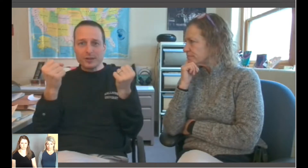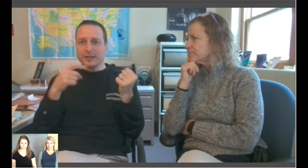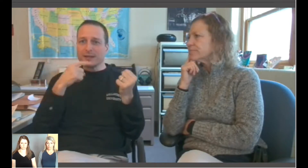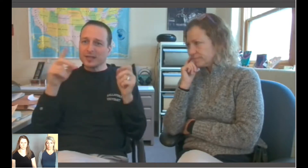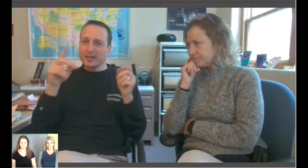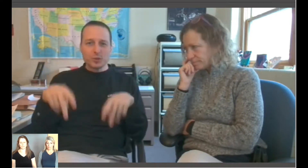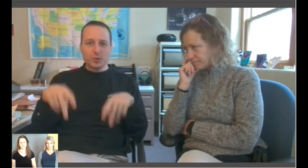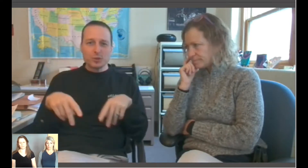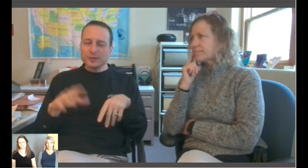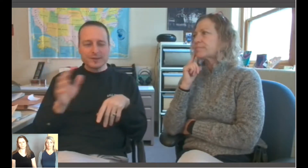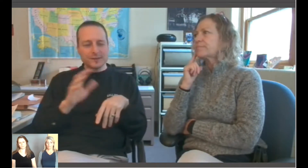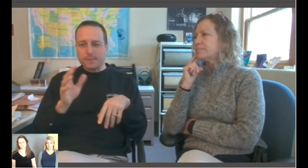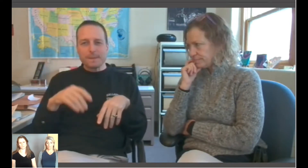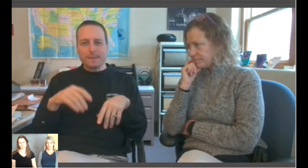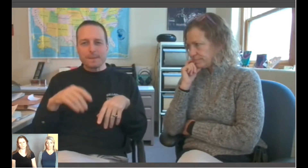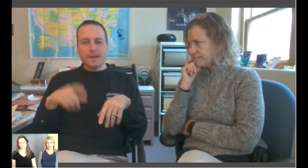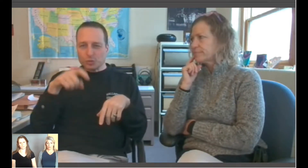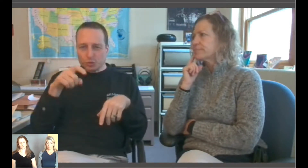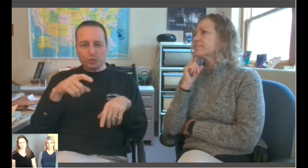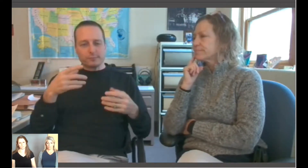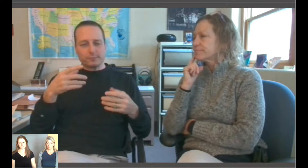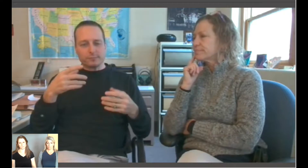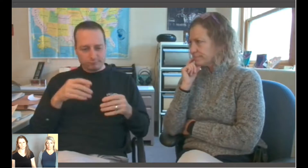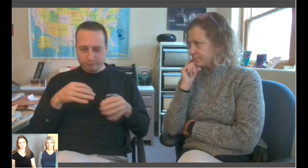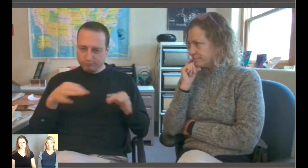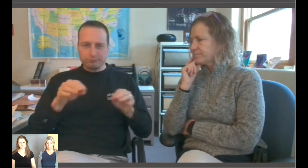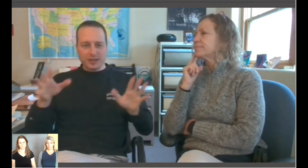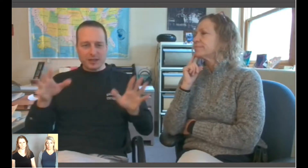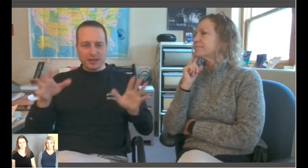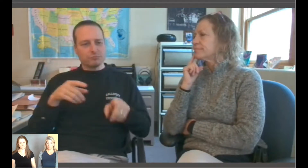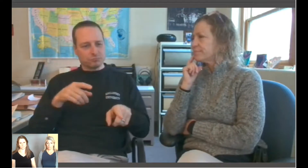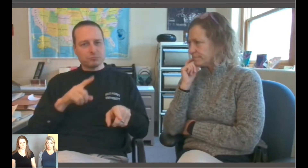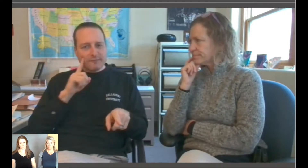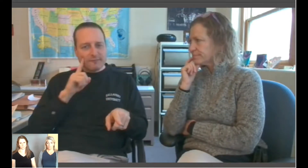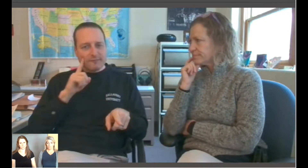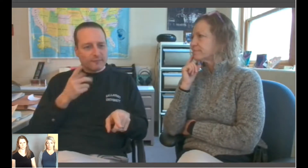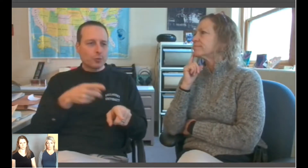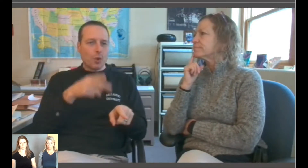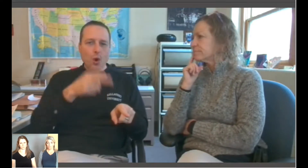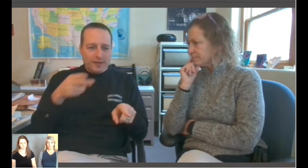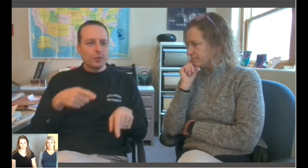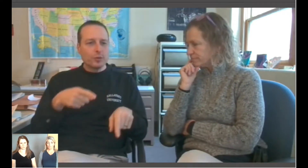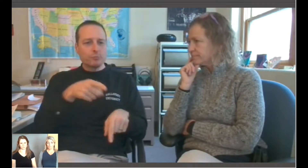They're not a broken hearing person. We should explain clearly to them that they are Deaf or Hard of Hearing at a young age.